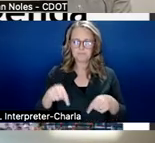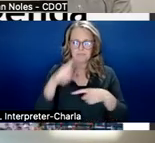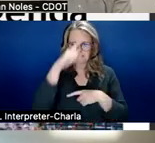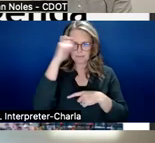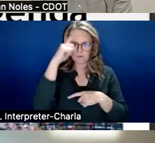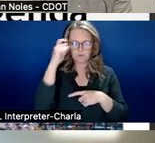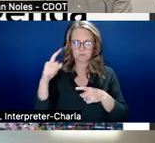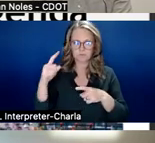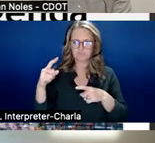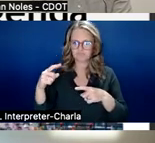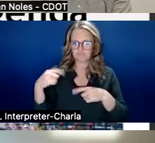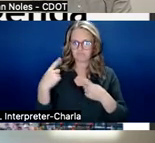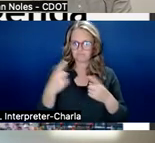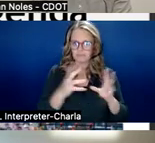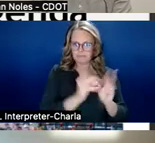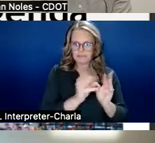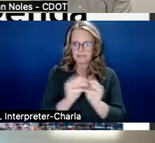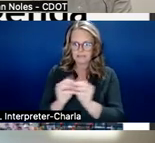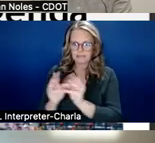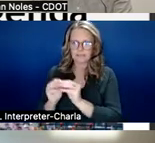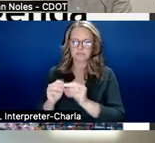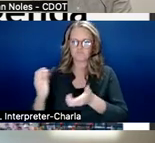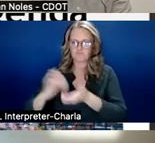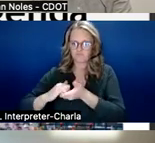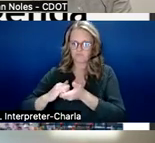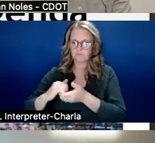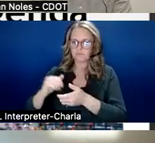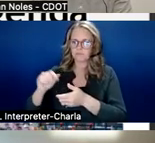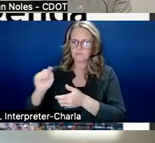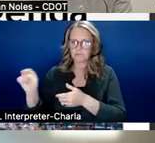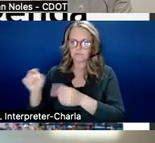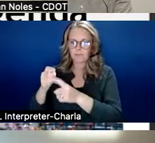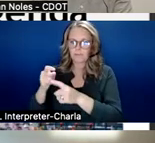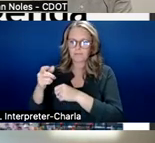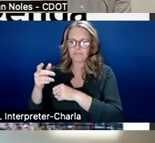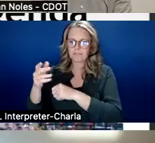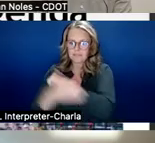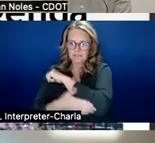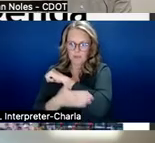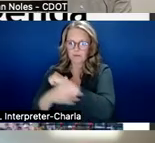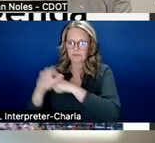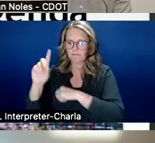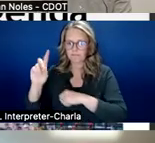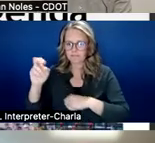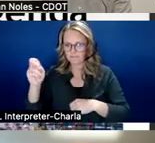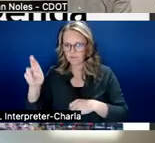coordination with our partners at the city and county of Denver, Adams County, city of Westminster,